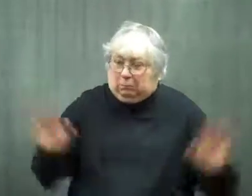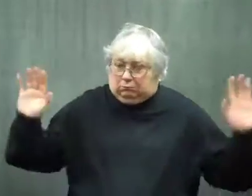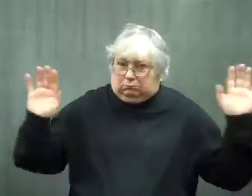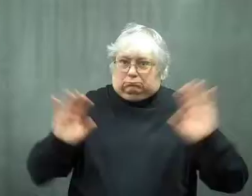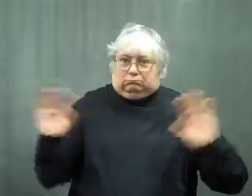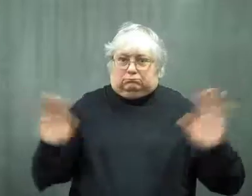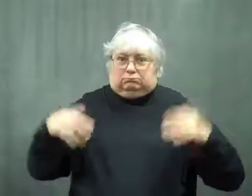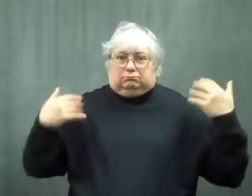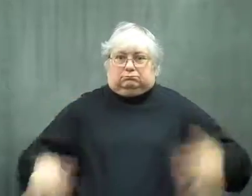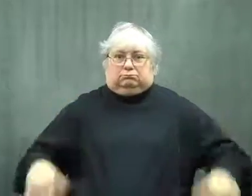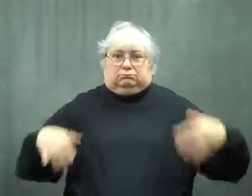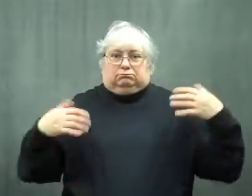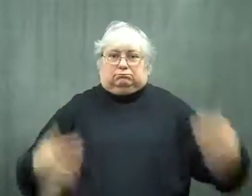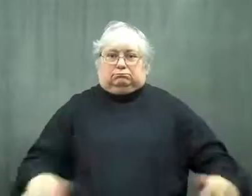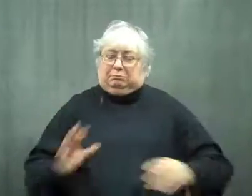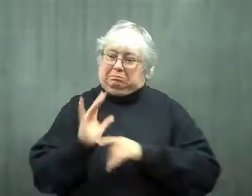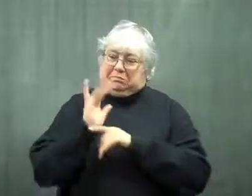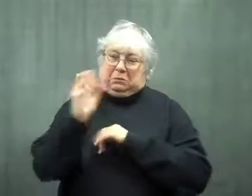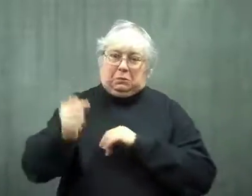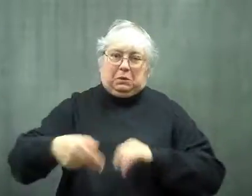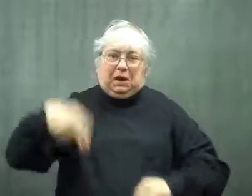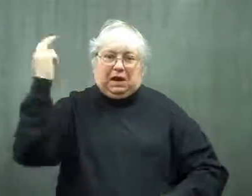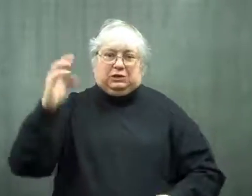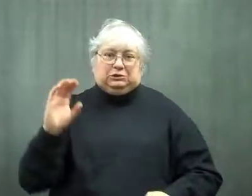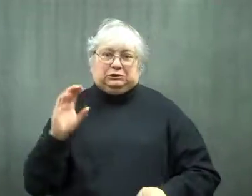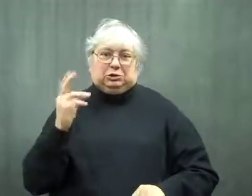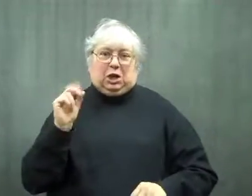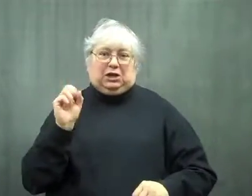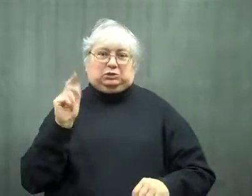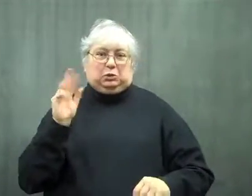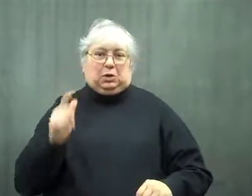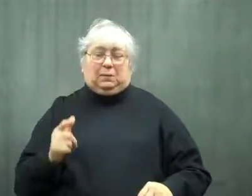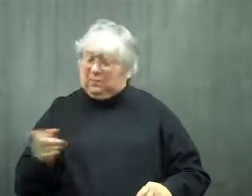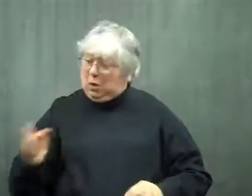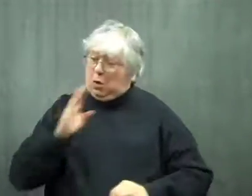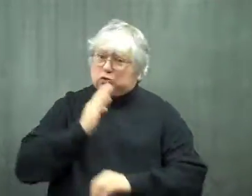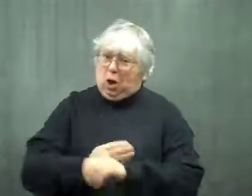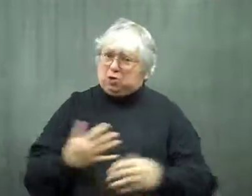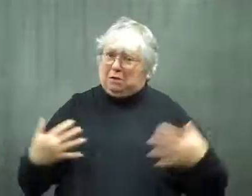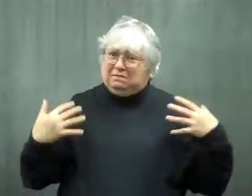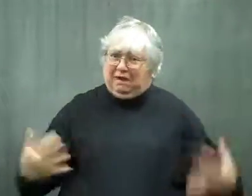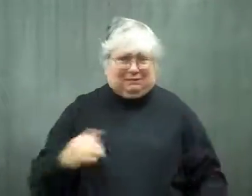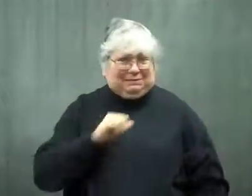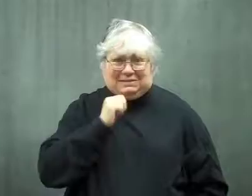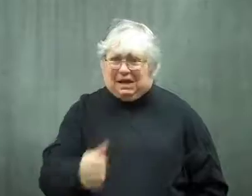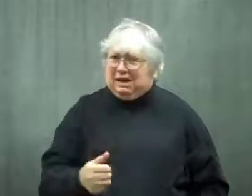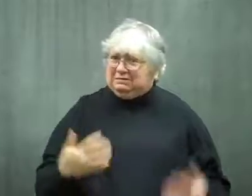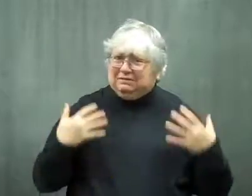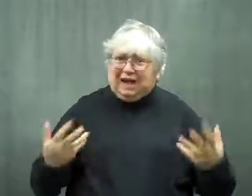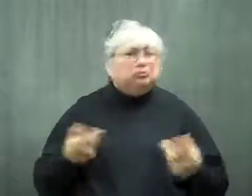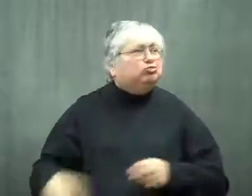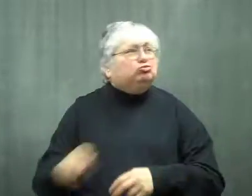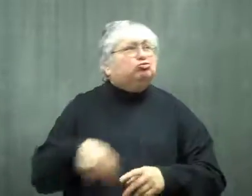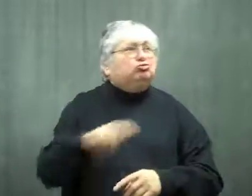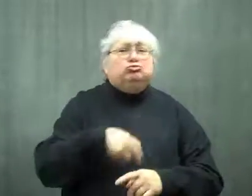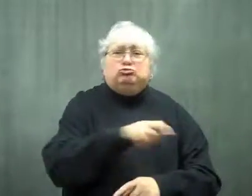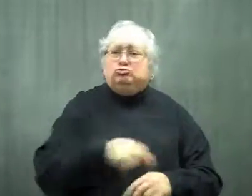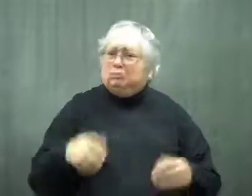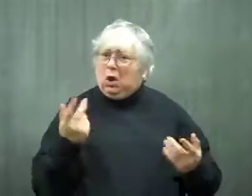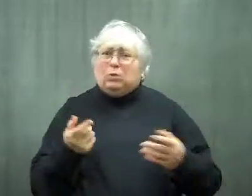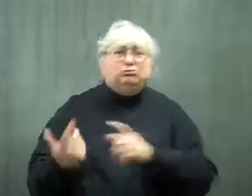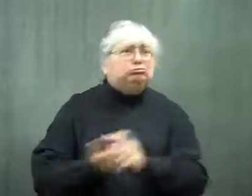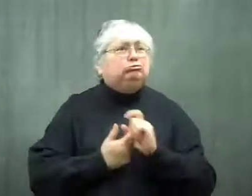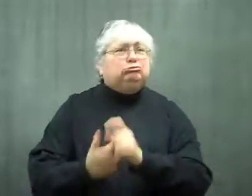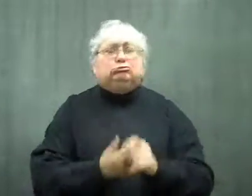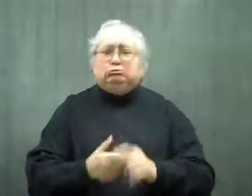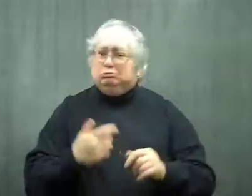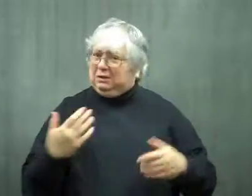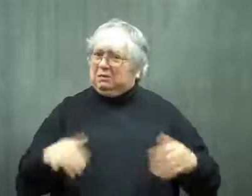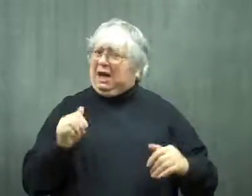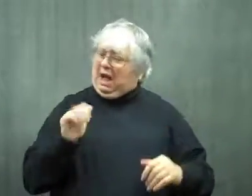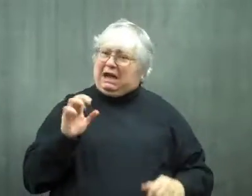Her cholesterol turned out to be shockingly high.